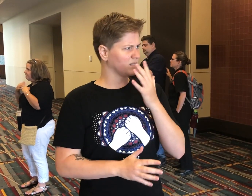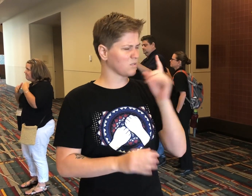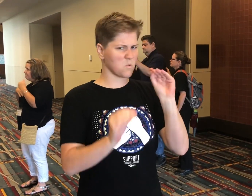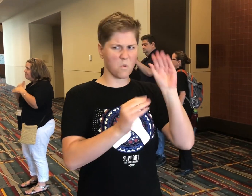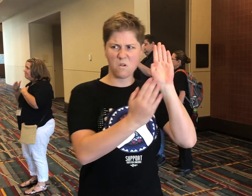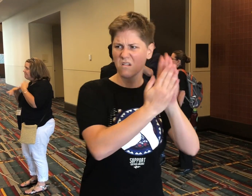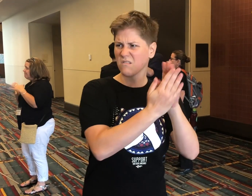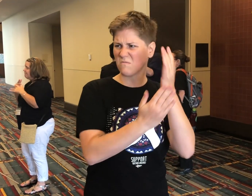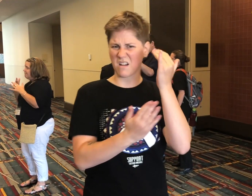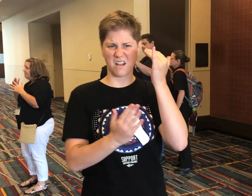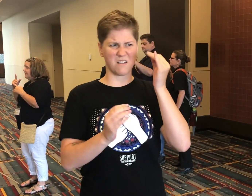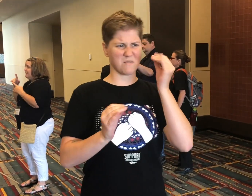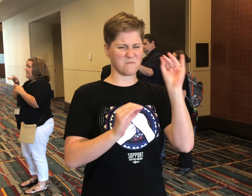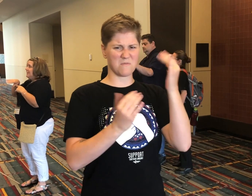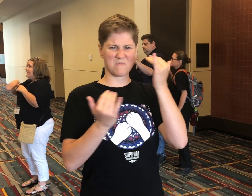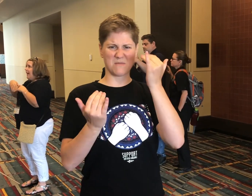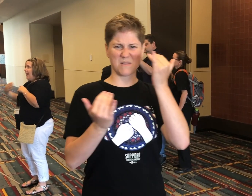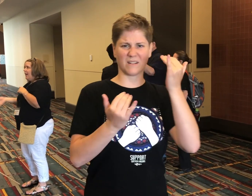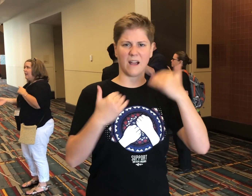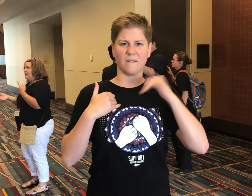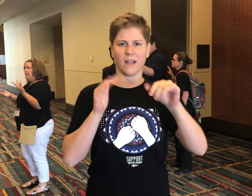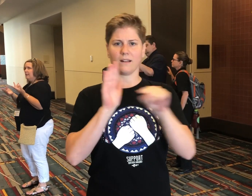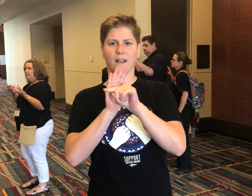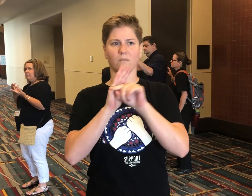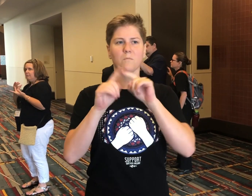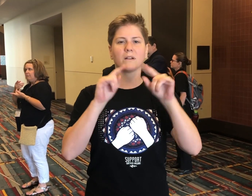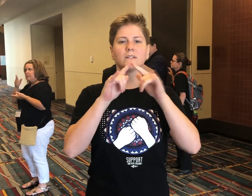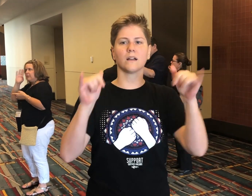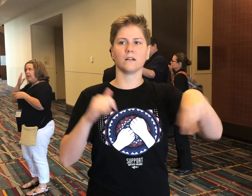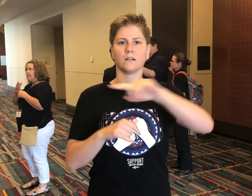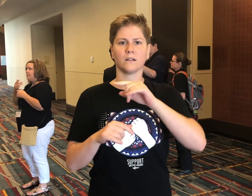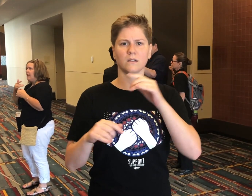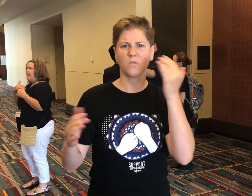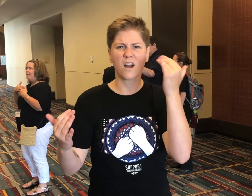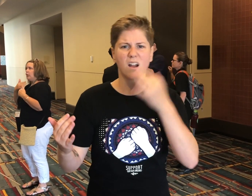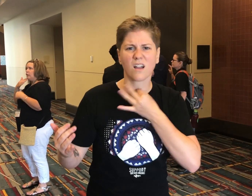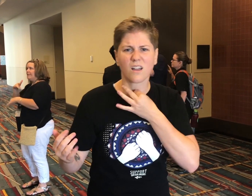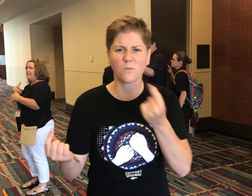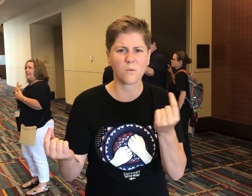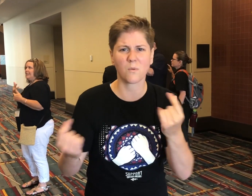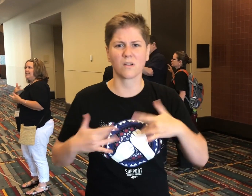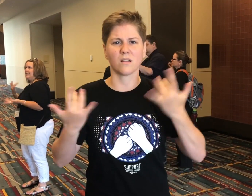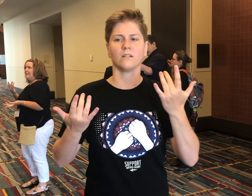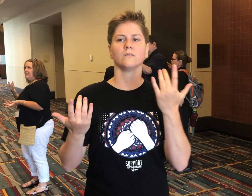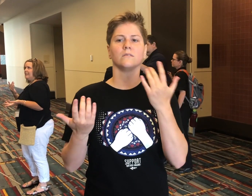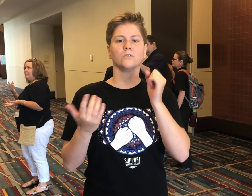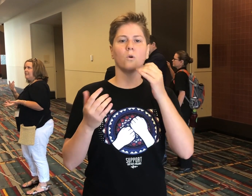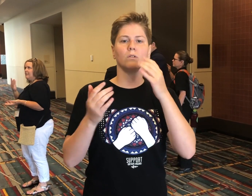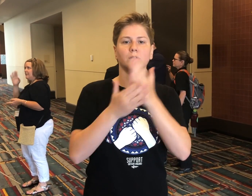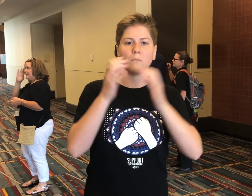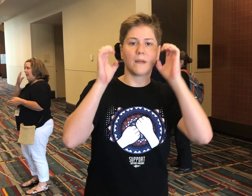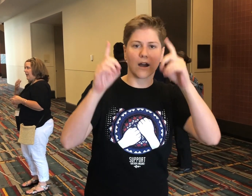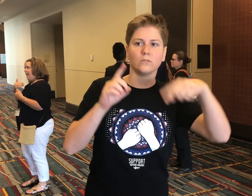people, who were thrown off by the covered restroom signs. There was some negative reactions, but at the same time some of them were curious.